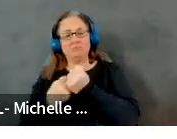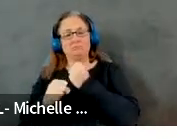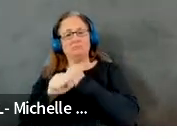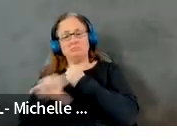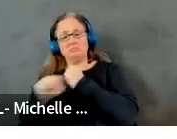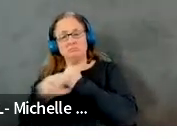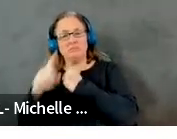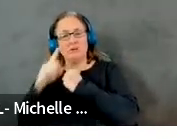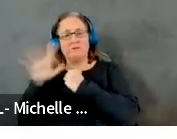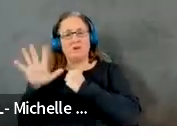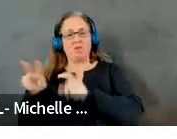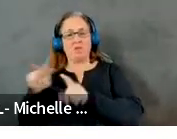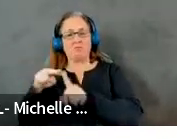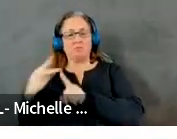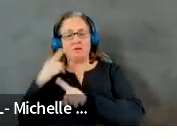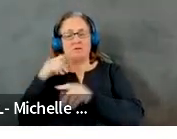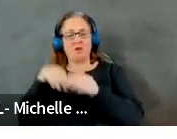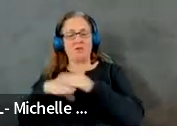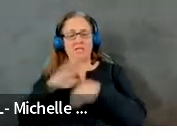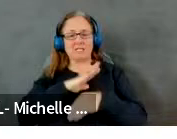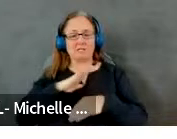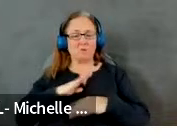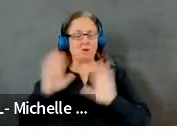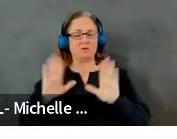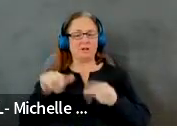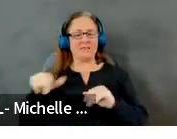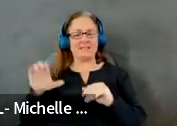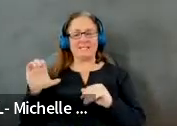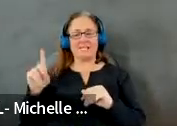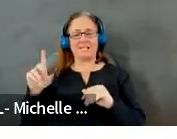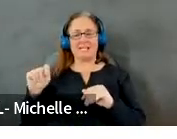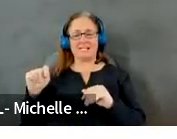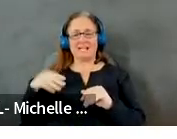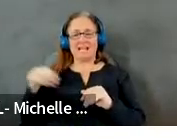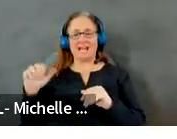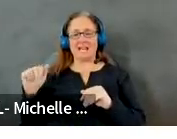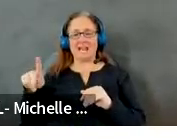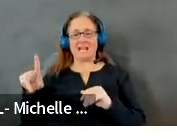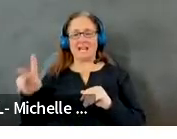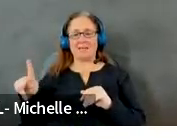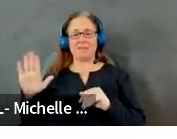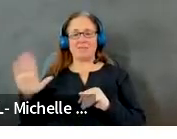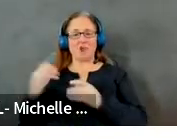the viewpoints of the Access Board. This is CDT and ADP's independent presentation,